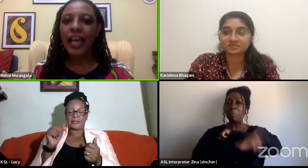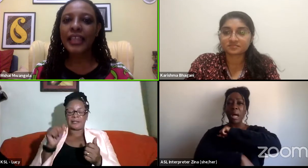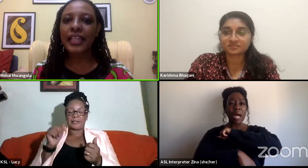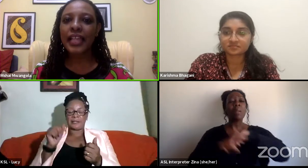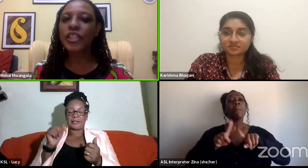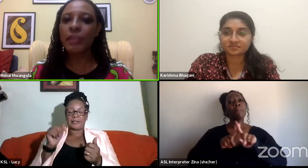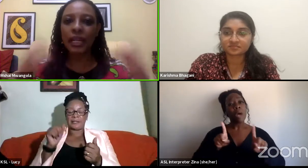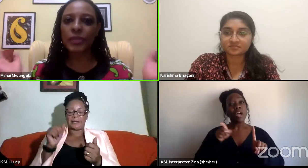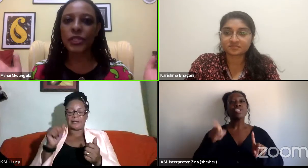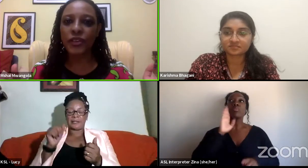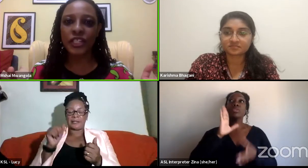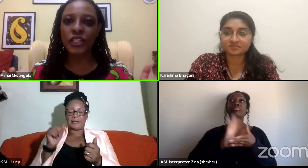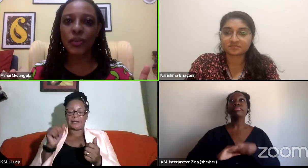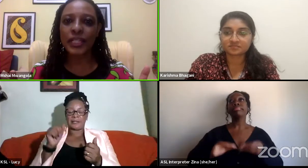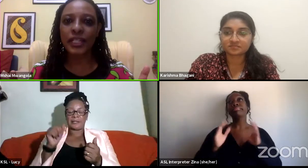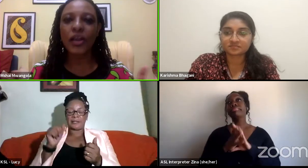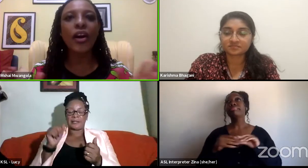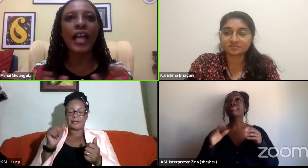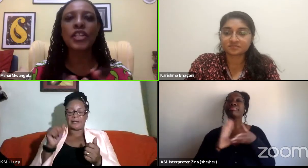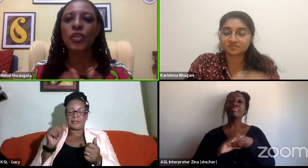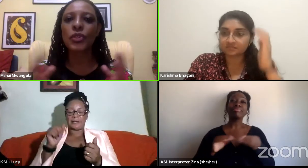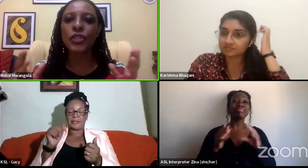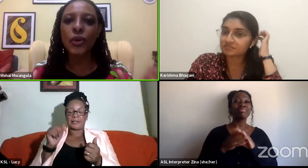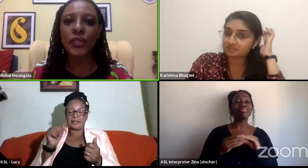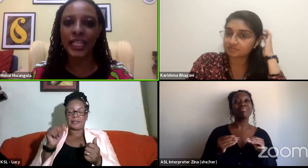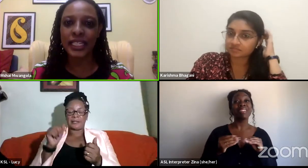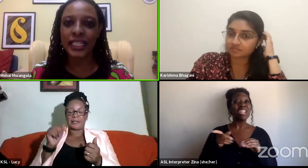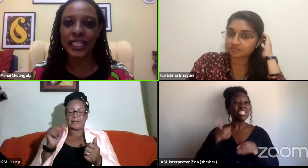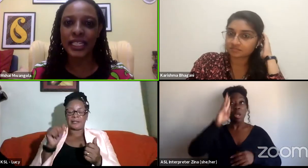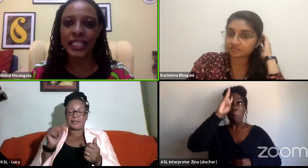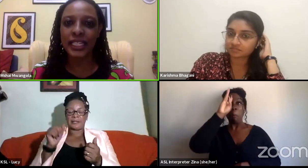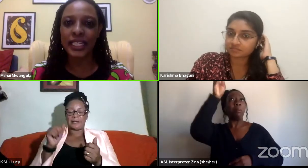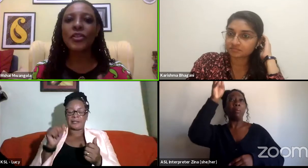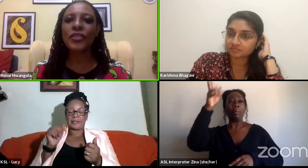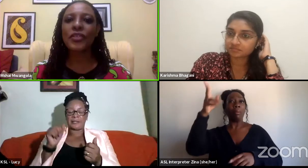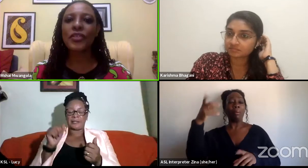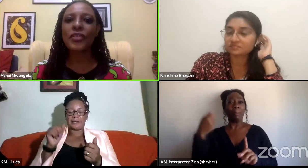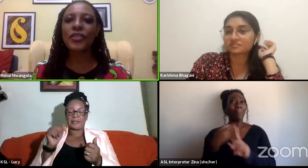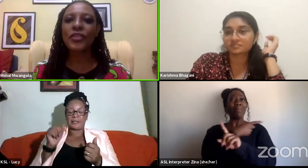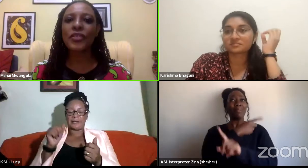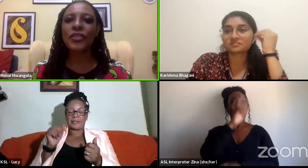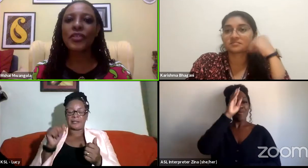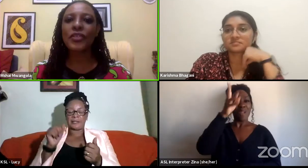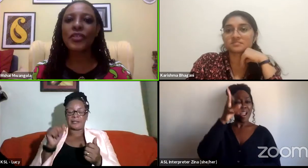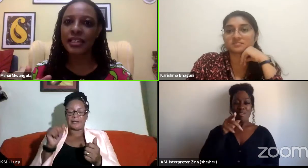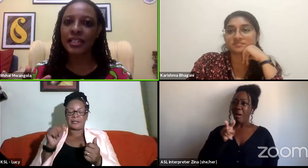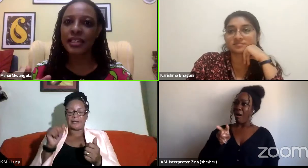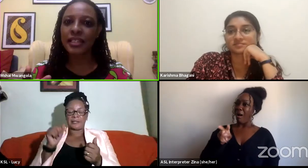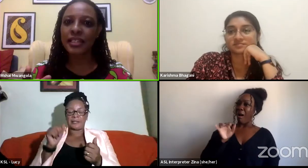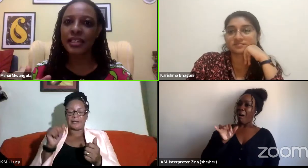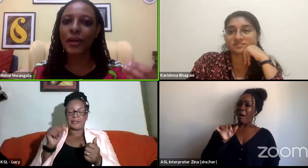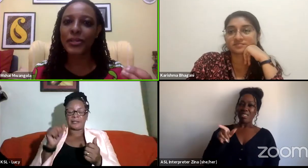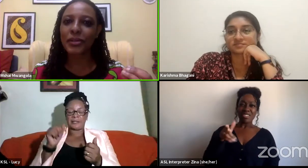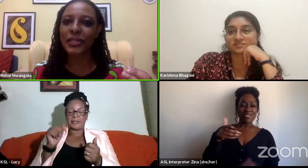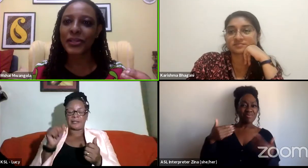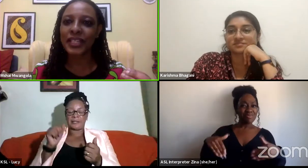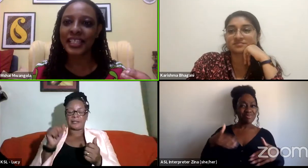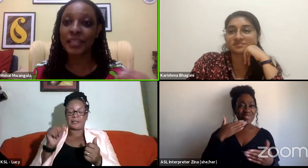And she made up the stories as she went along and she was so good at it. And then you realize that's about me, isn't it? Or that's about so-and-so, isn't it?